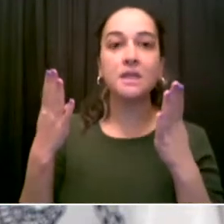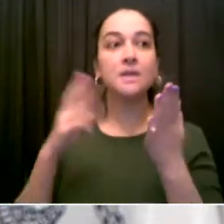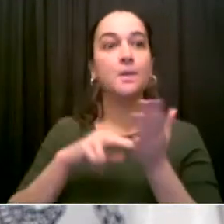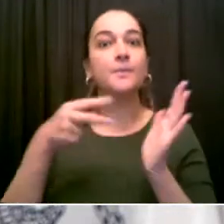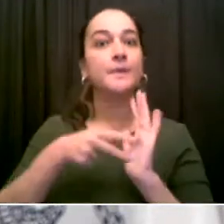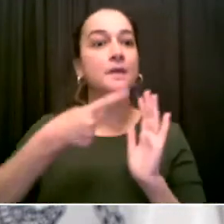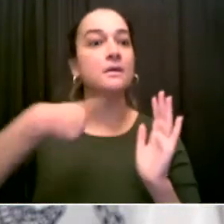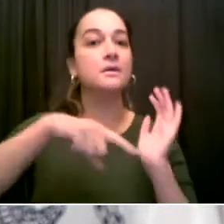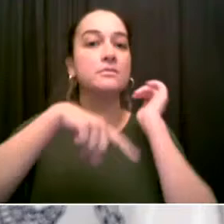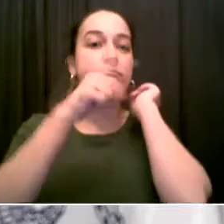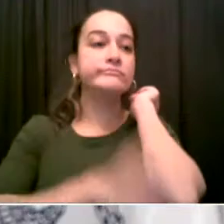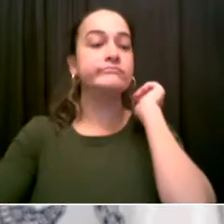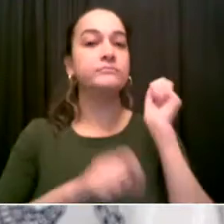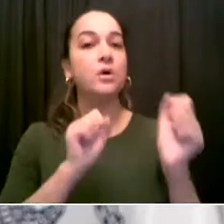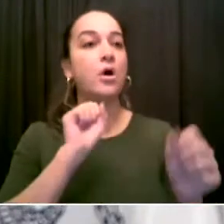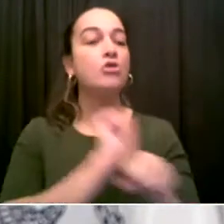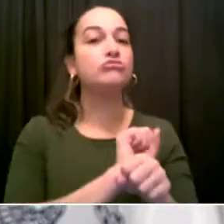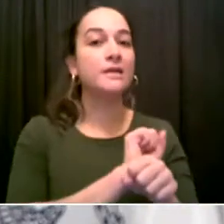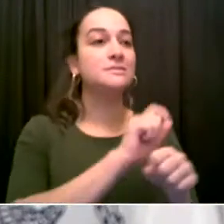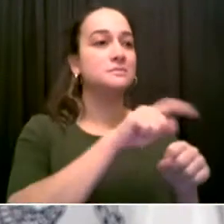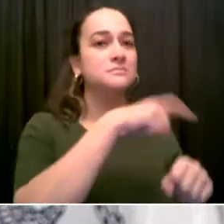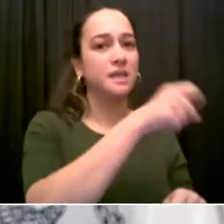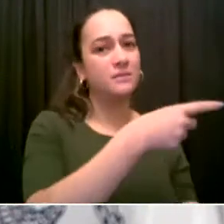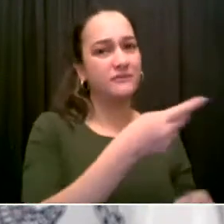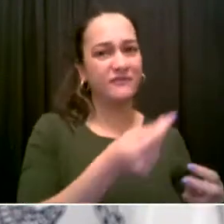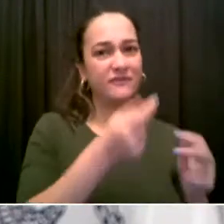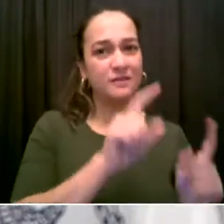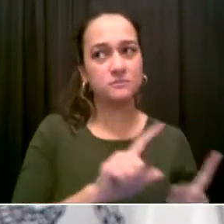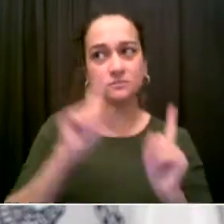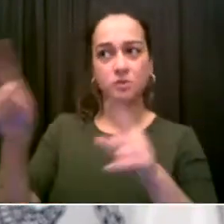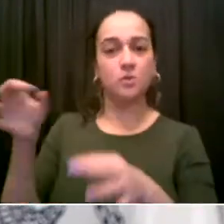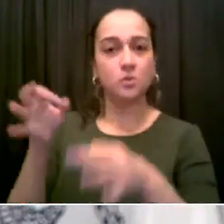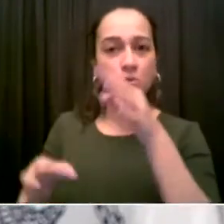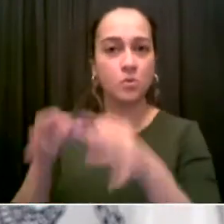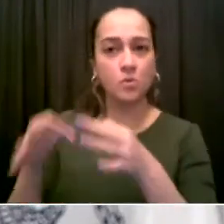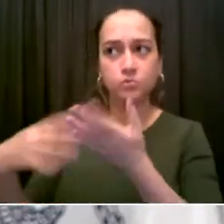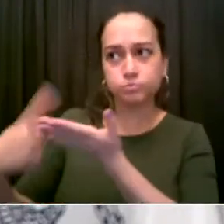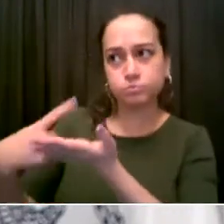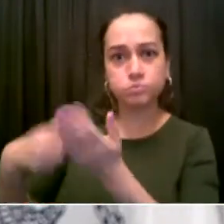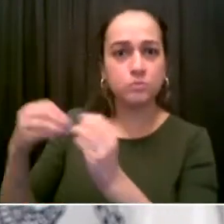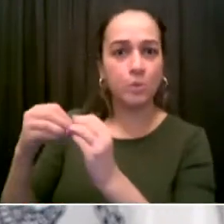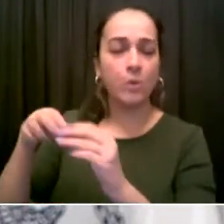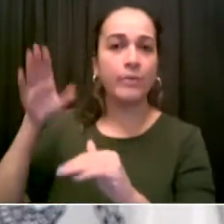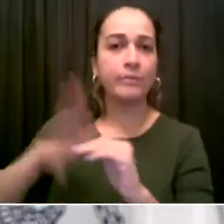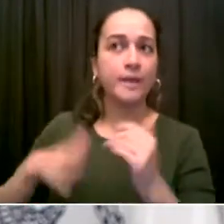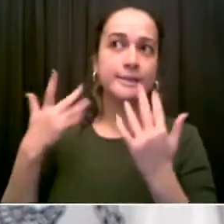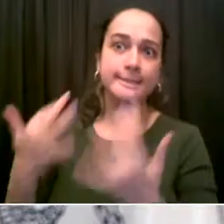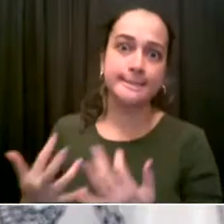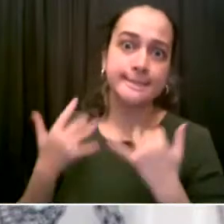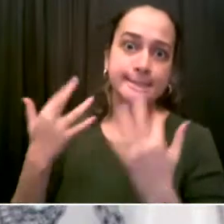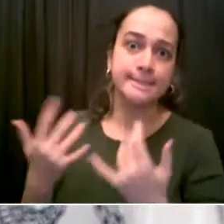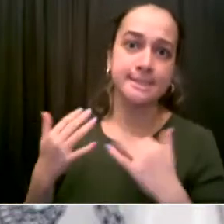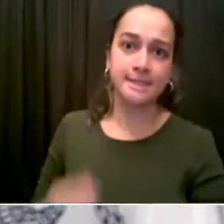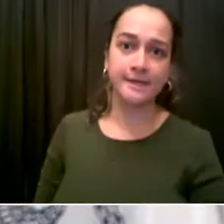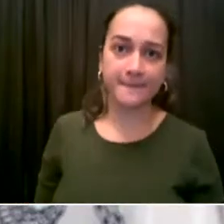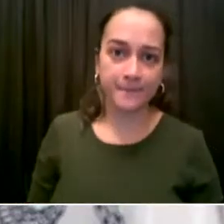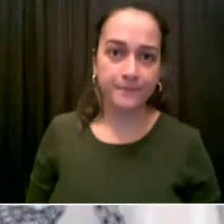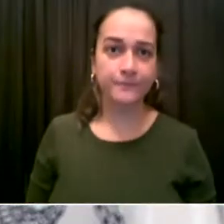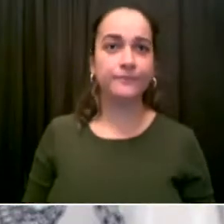COMING BACK AND